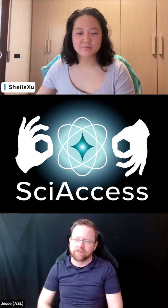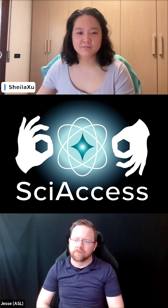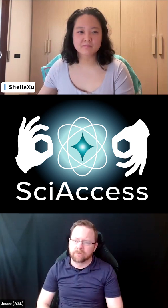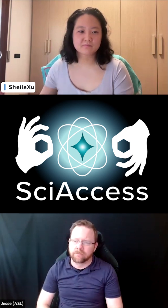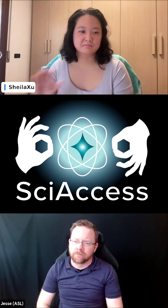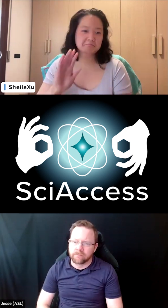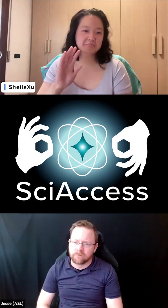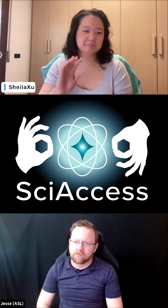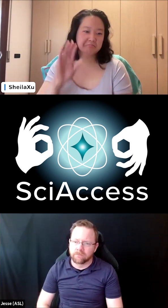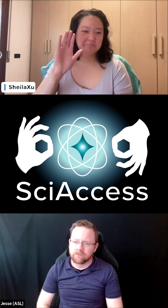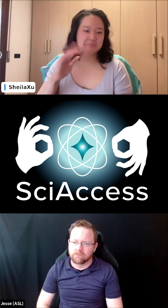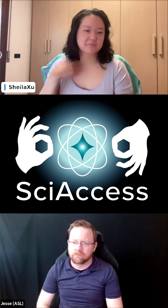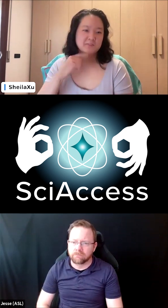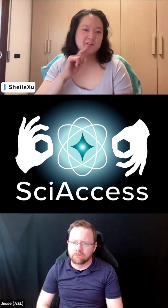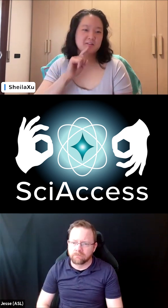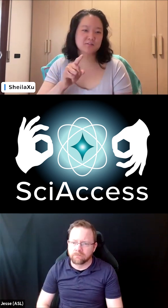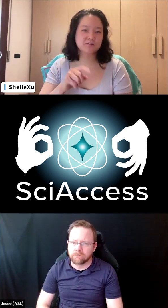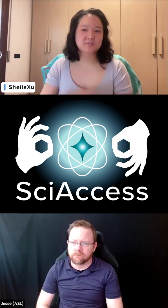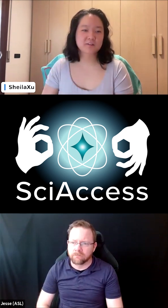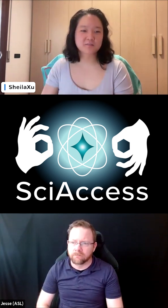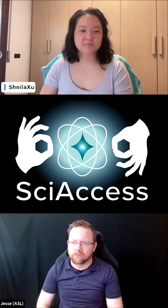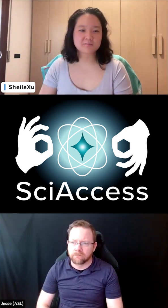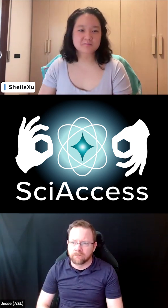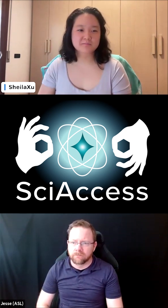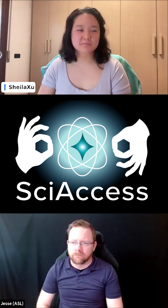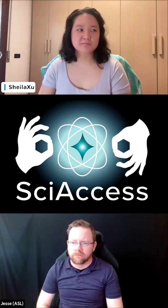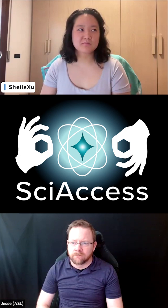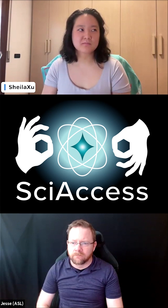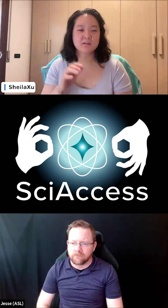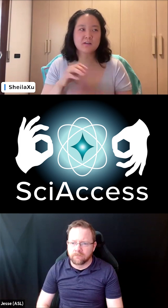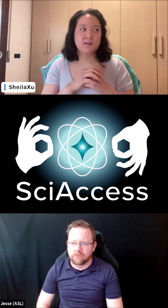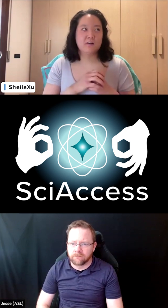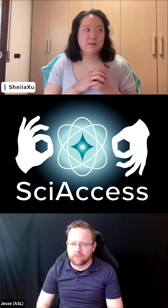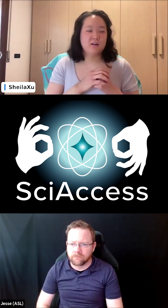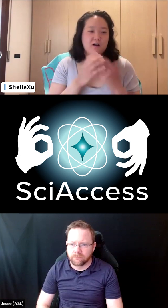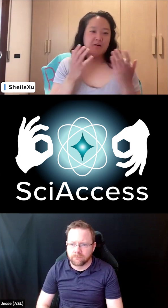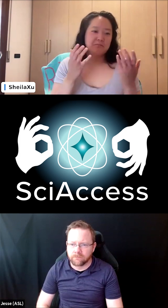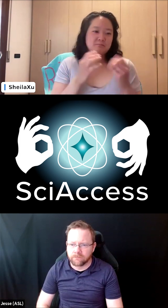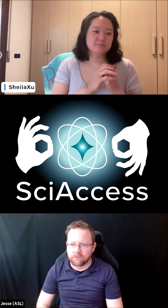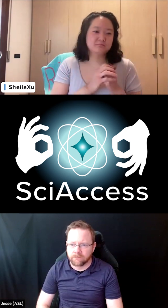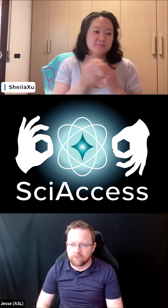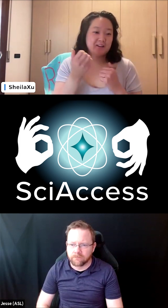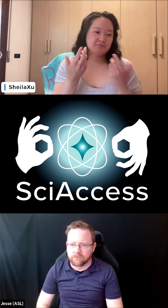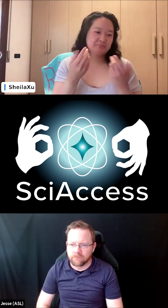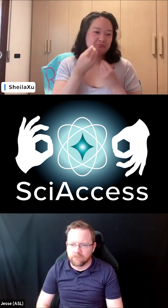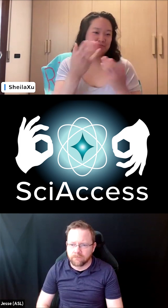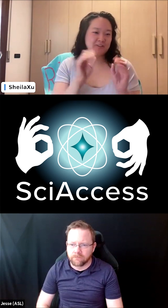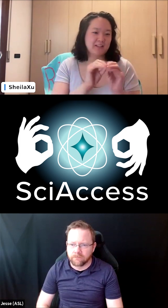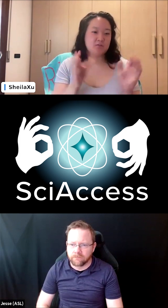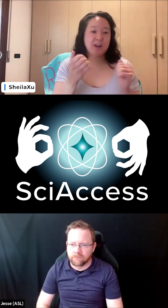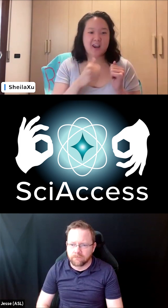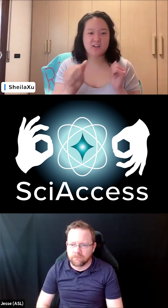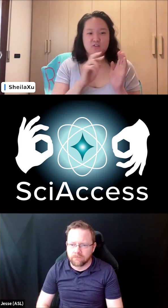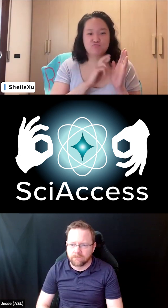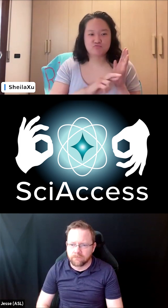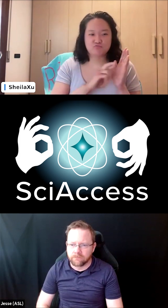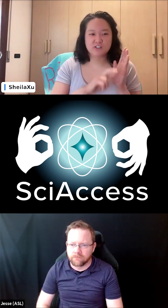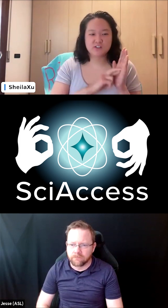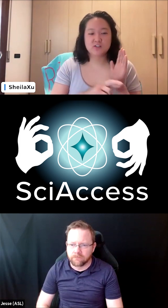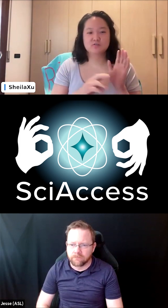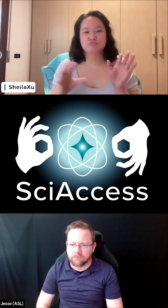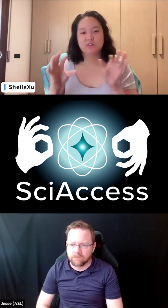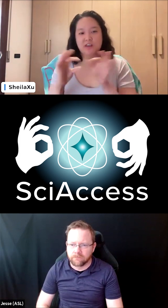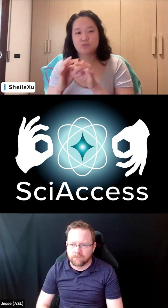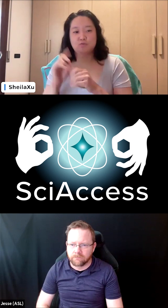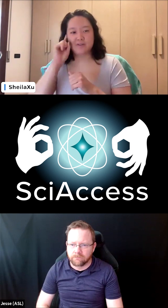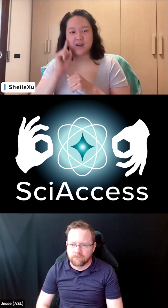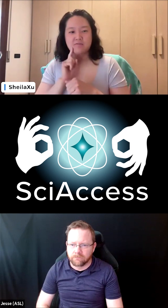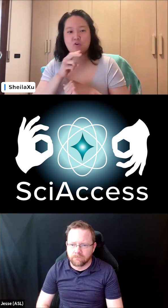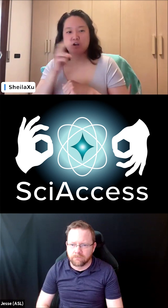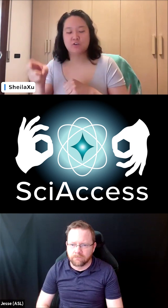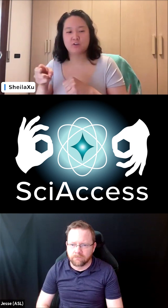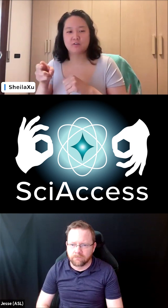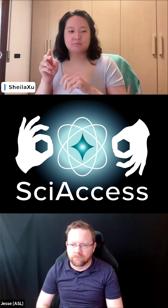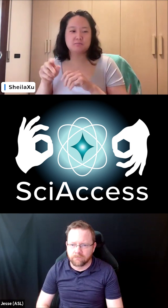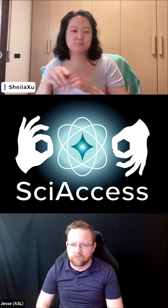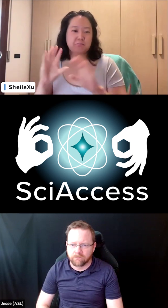Any research related to a Deaf/hard of hearing